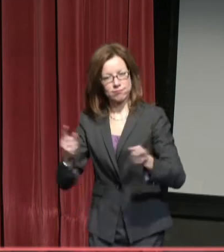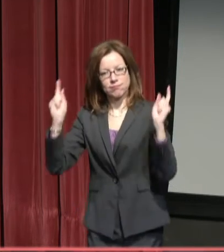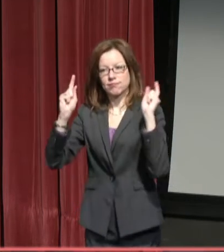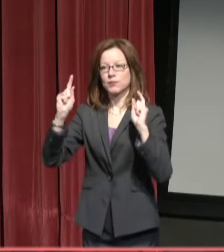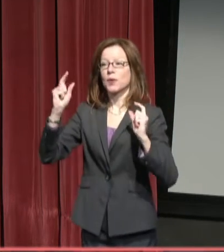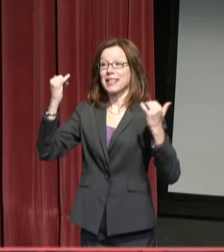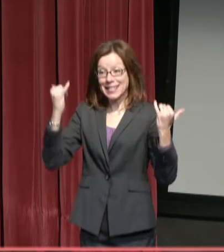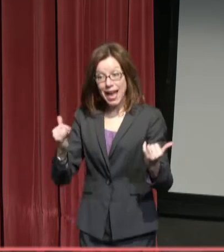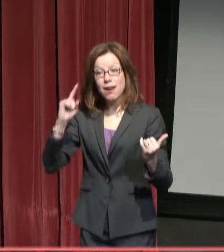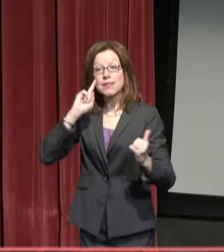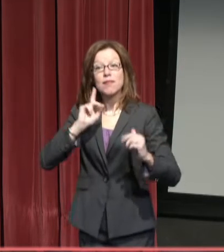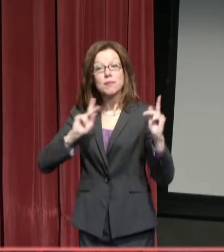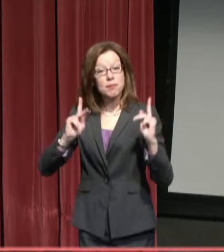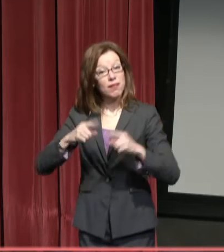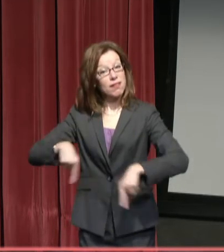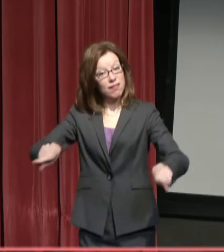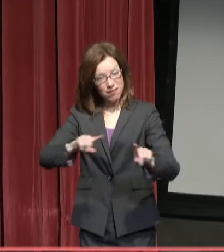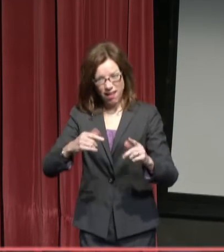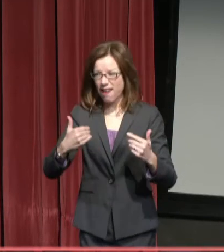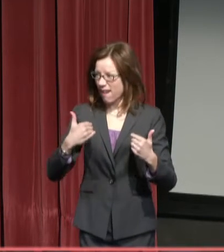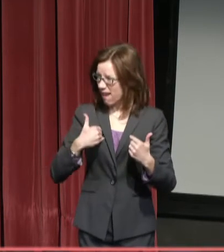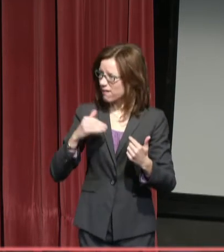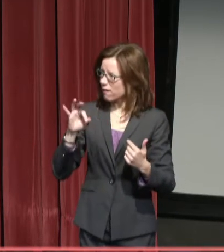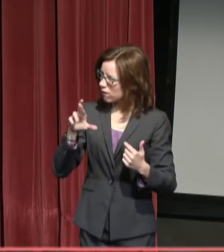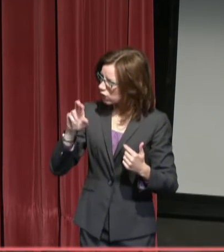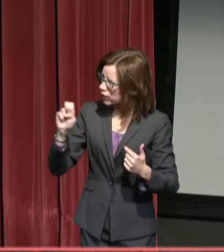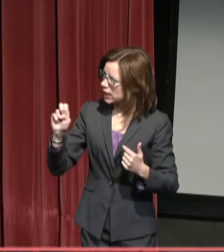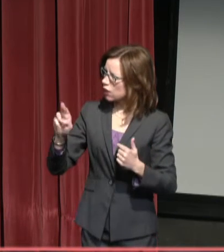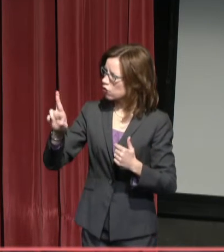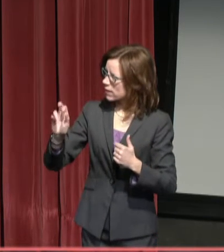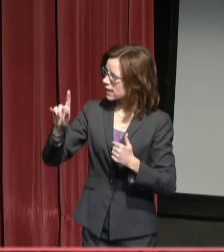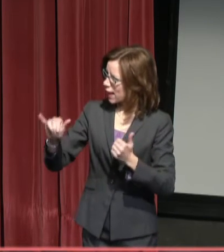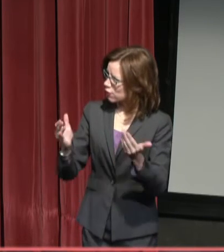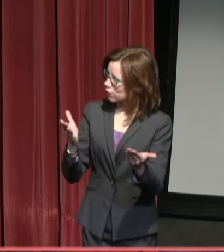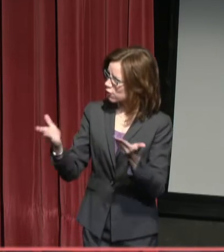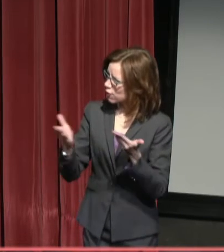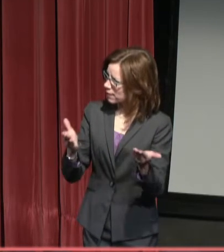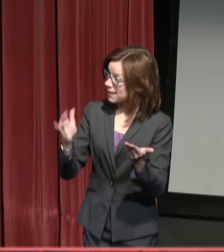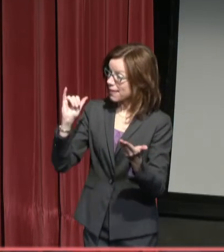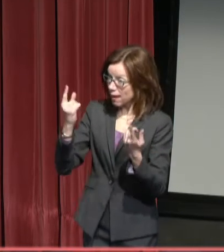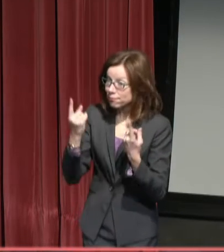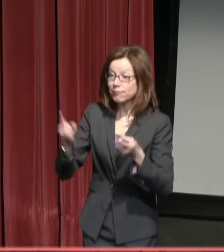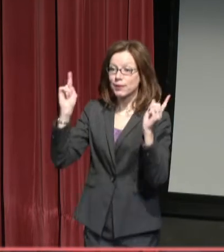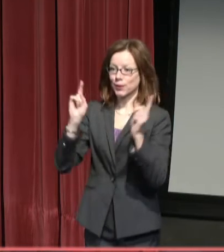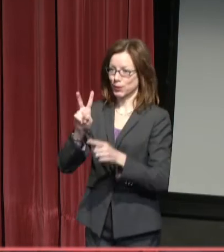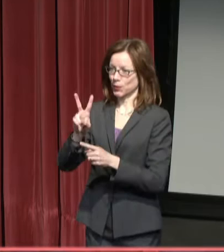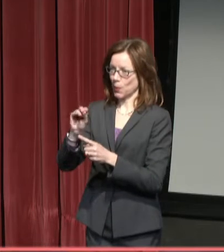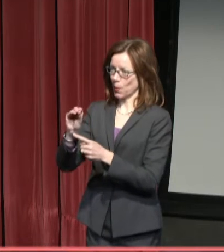in New Zealand a free relay servicei n 2002.